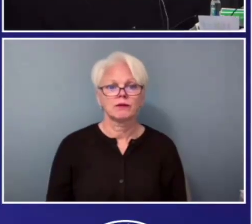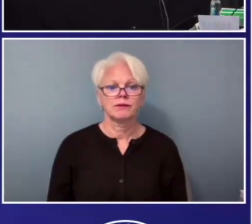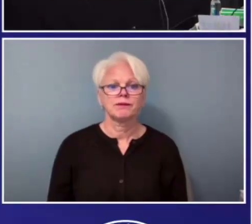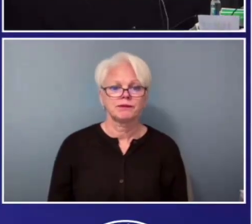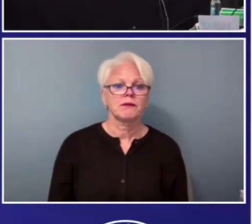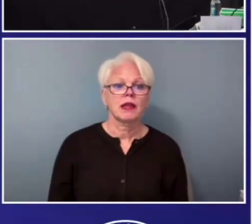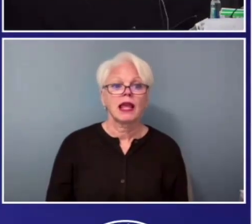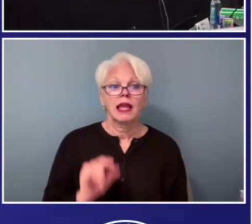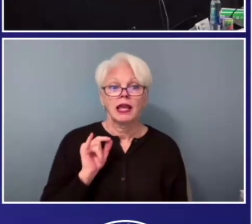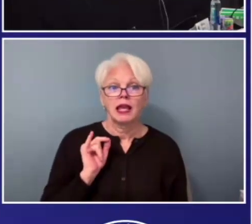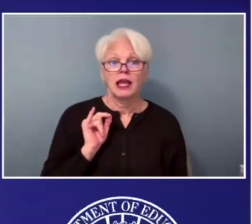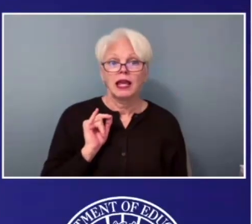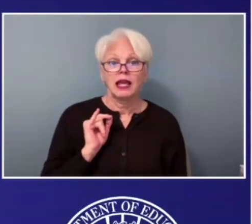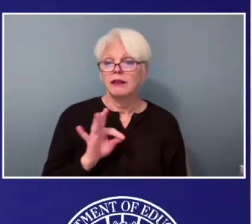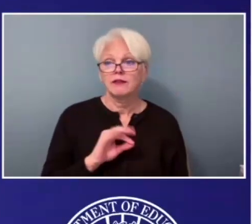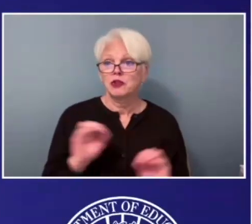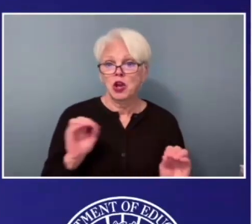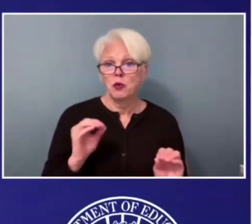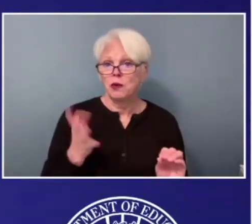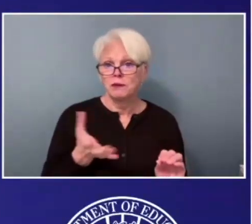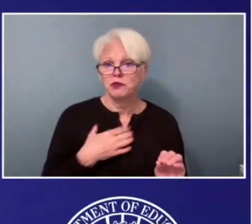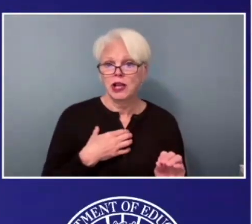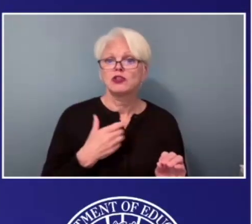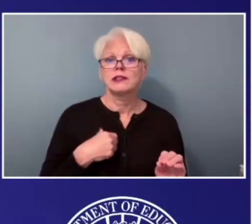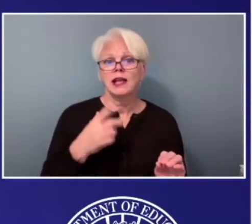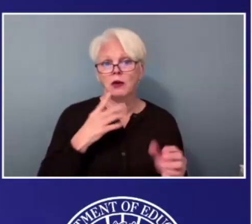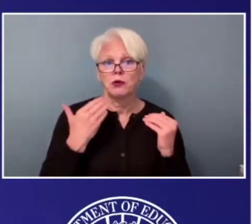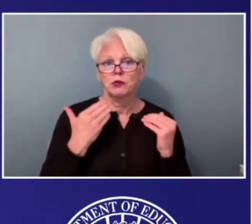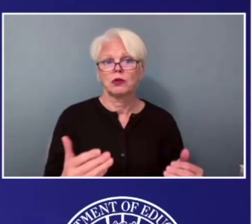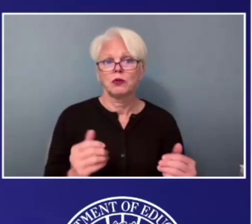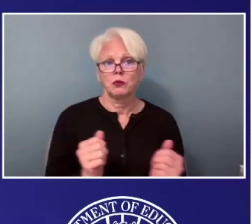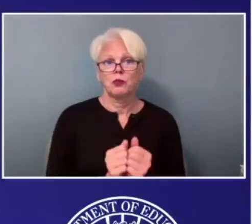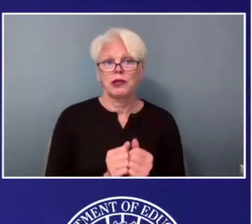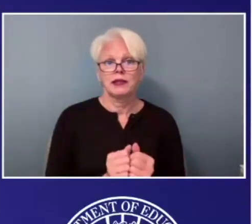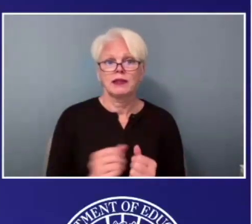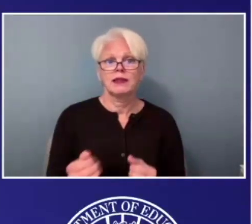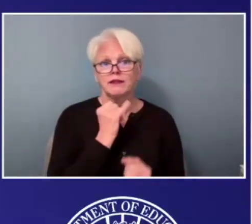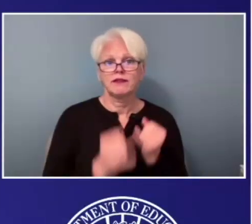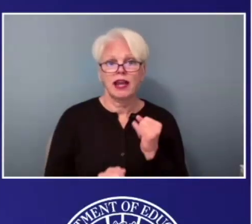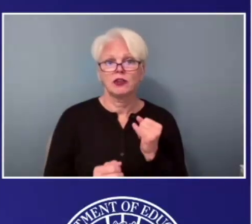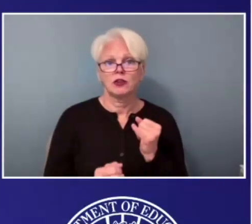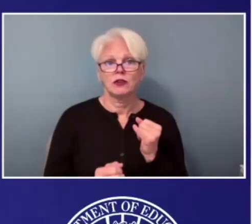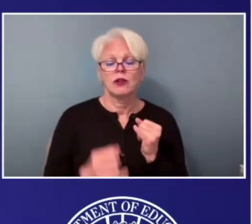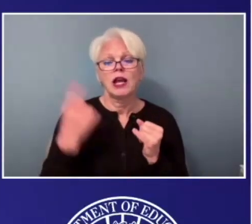If we are not going to have any objections, I would proceed forward with the final consensus check.